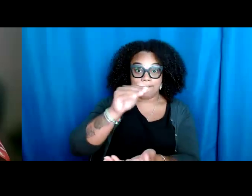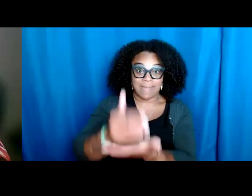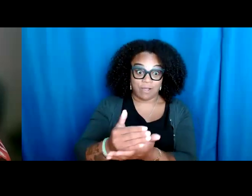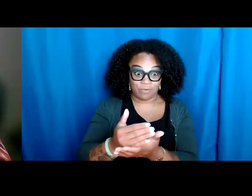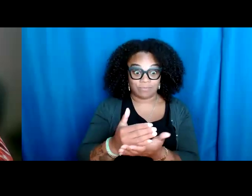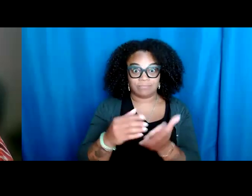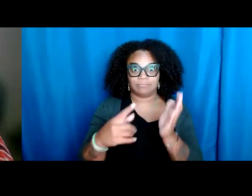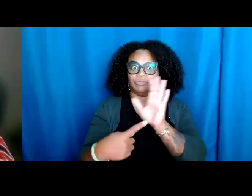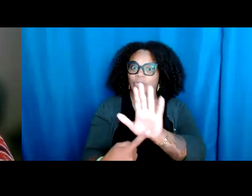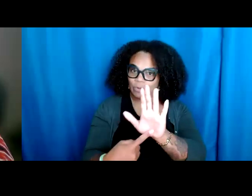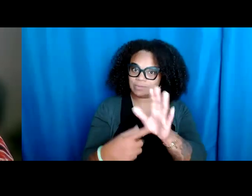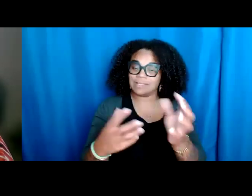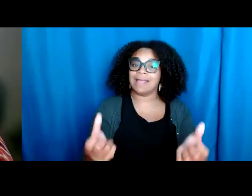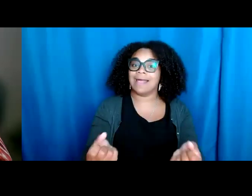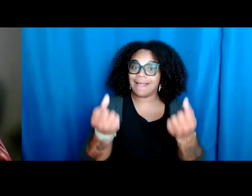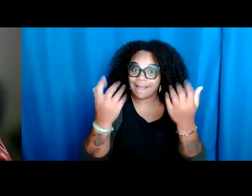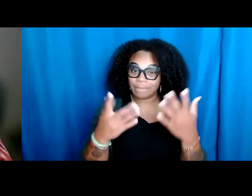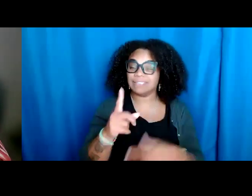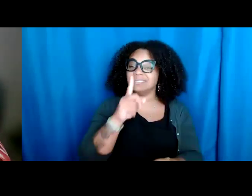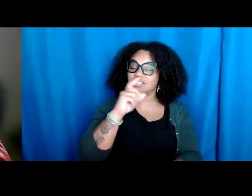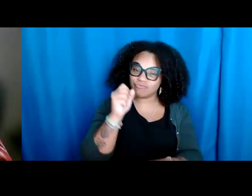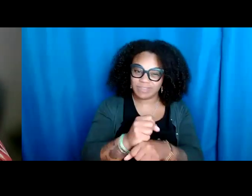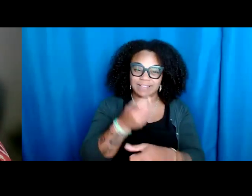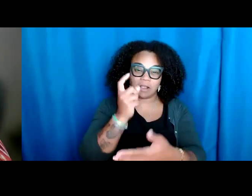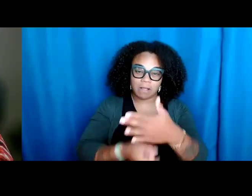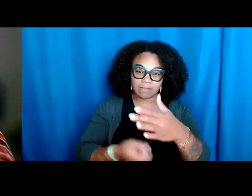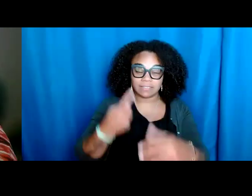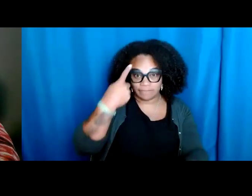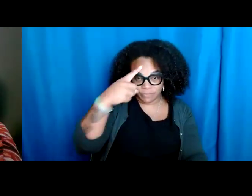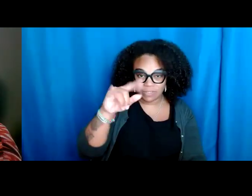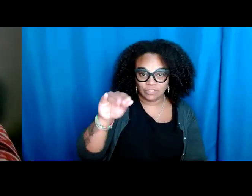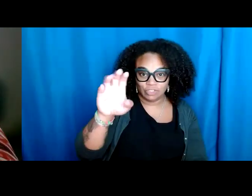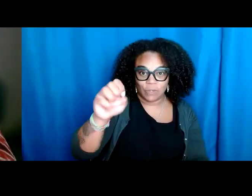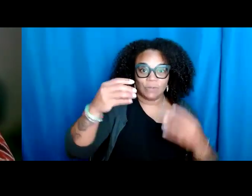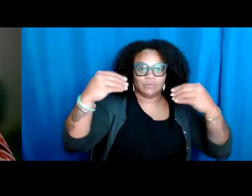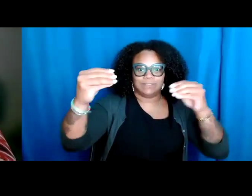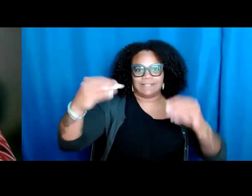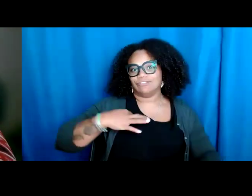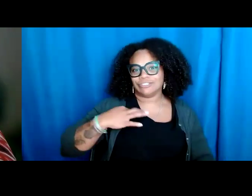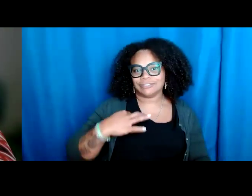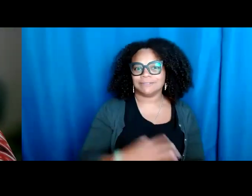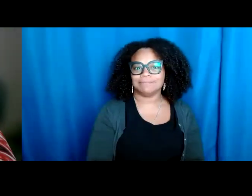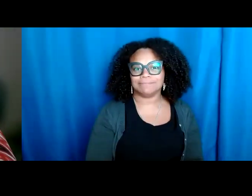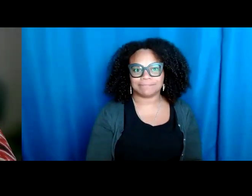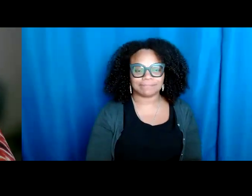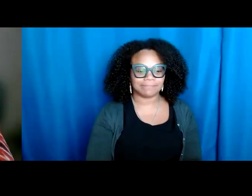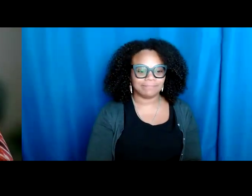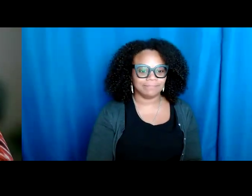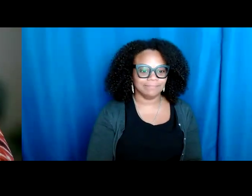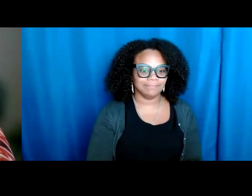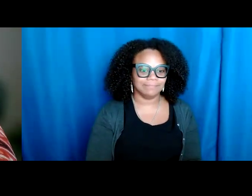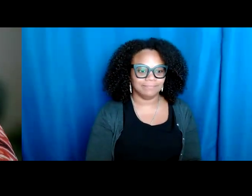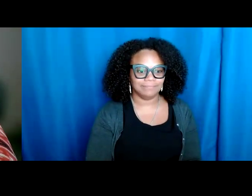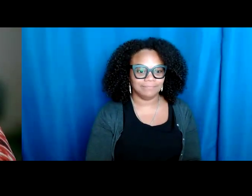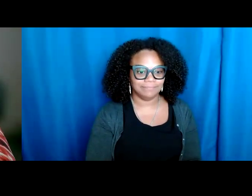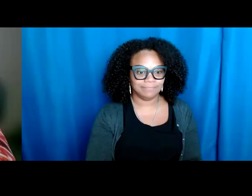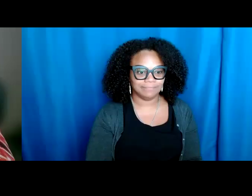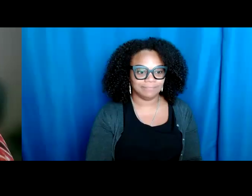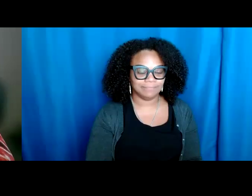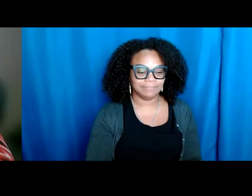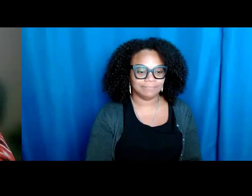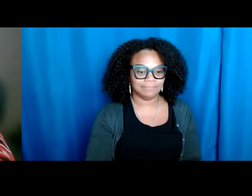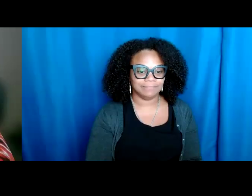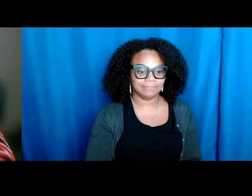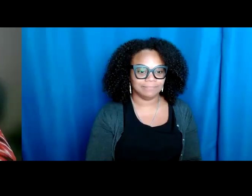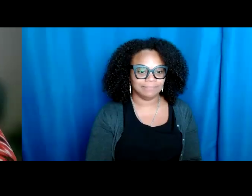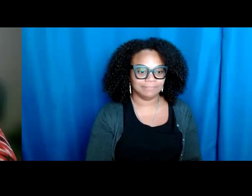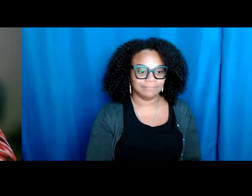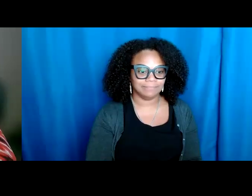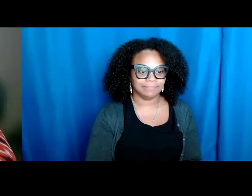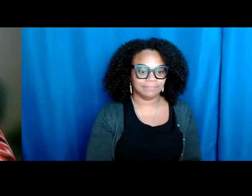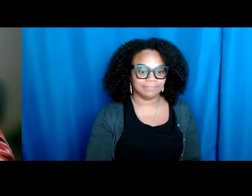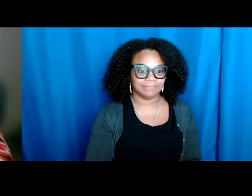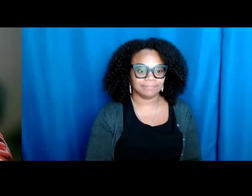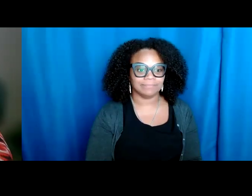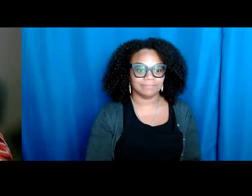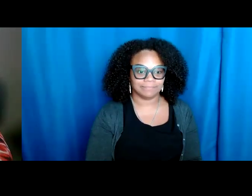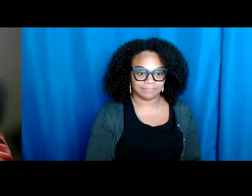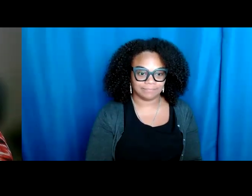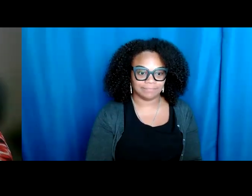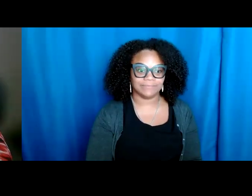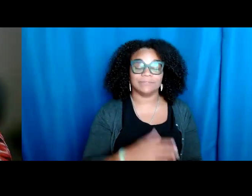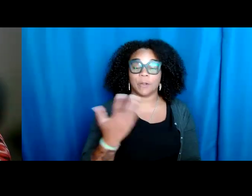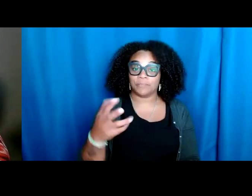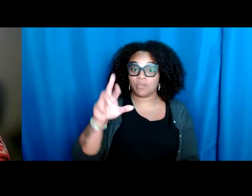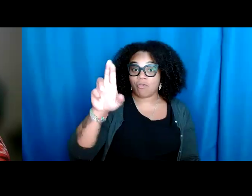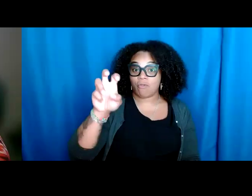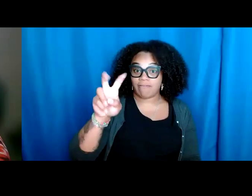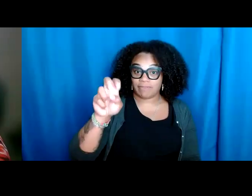much it actually cost him to sell his shirts. So, as I said, we have revenue. If you sell